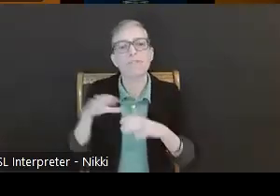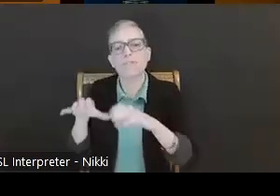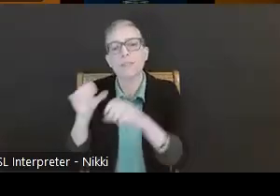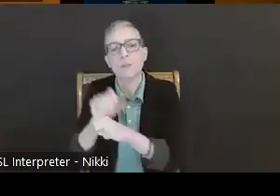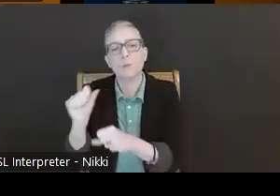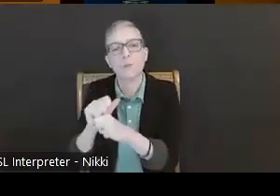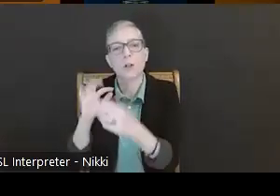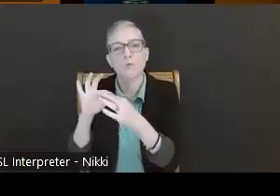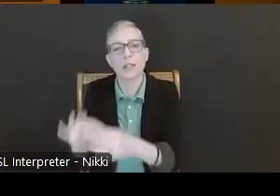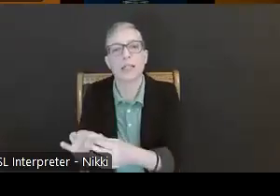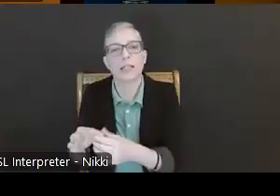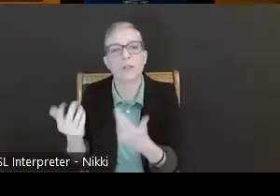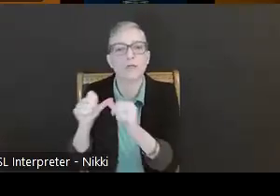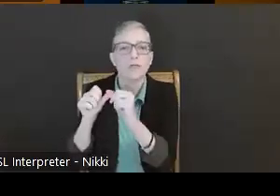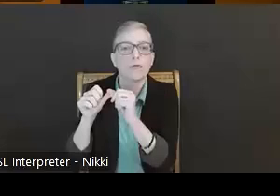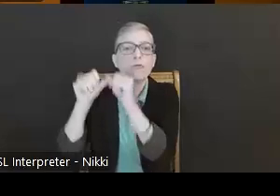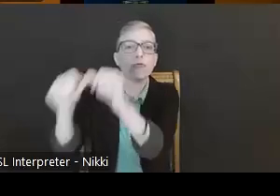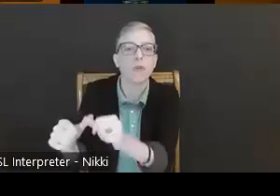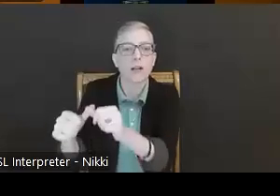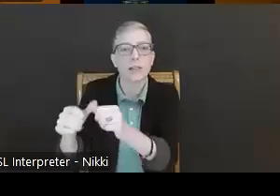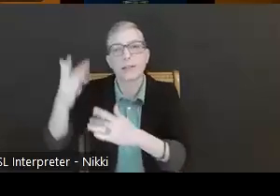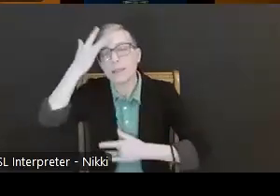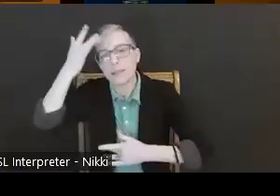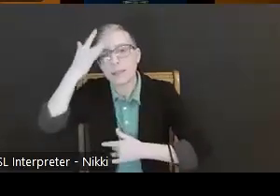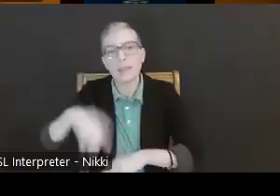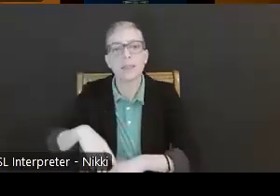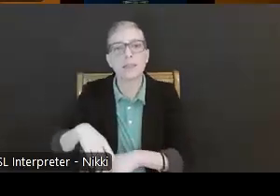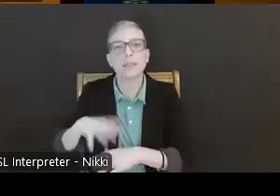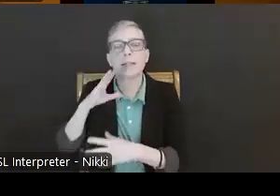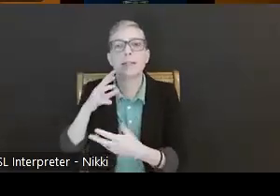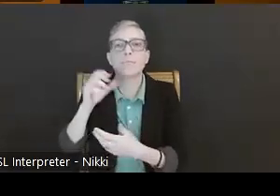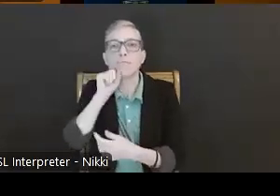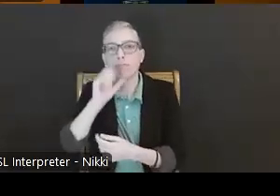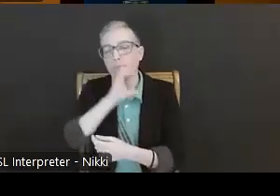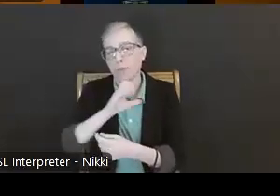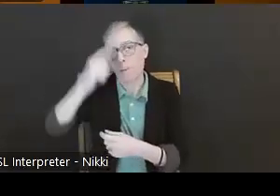caregivers constantly maybe more than the patients sometimes um and it really kind of demonstrated